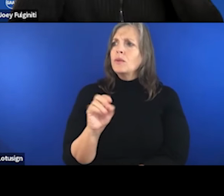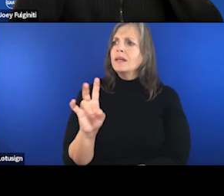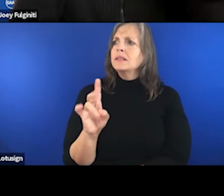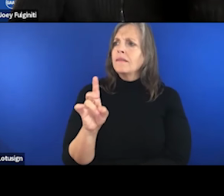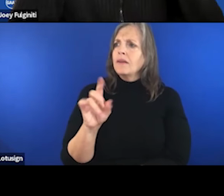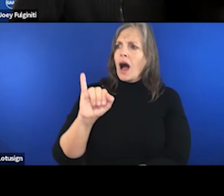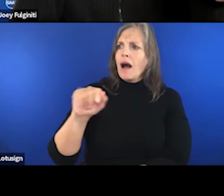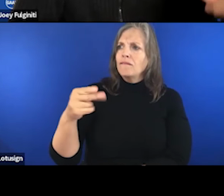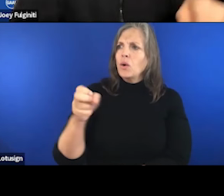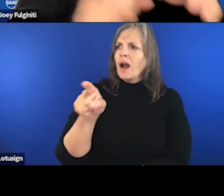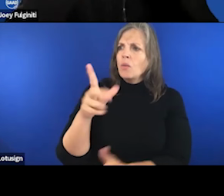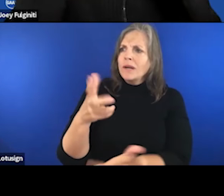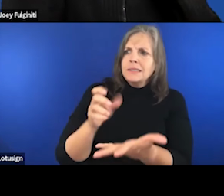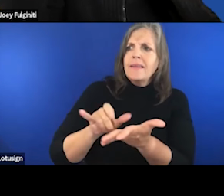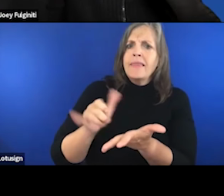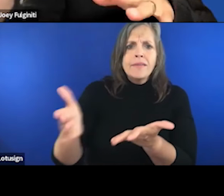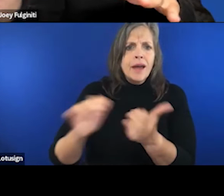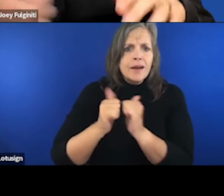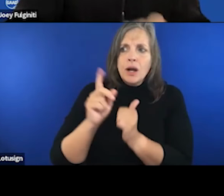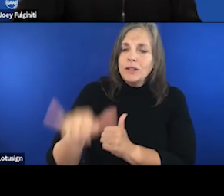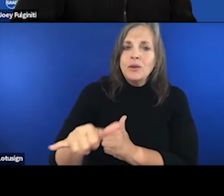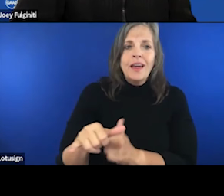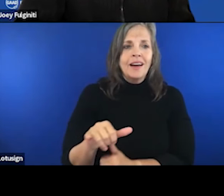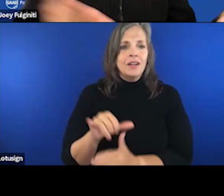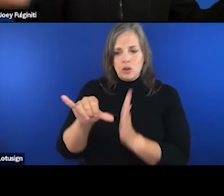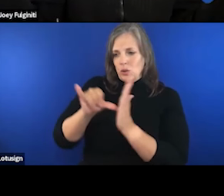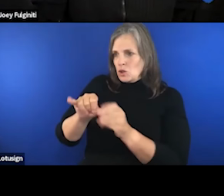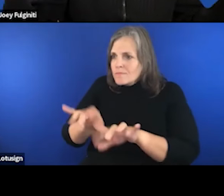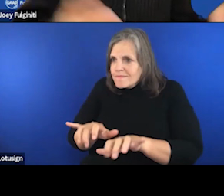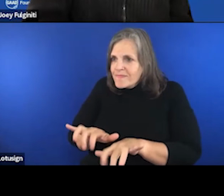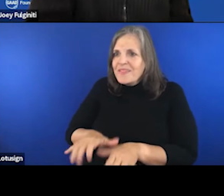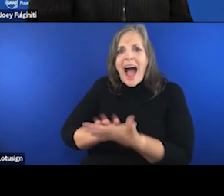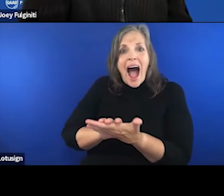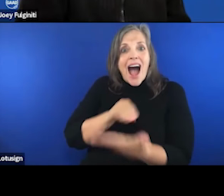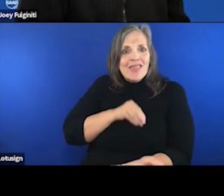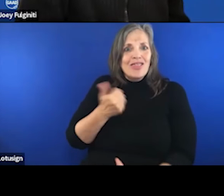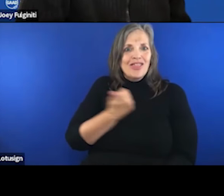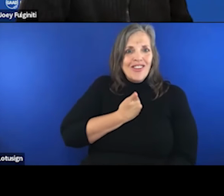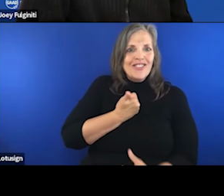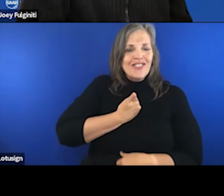that thing how do I do it Youtube I went I learned I just went online and learned I didn't go back to